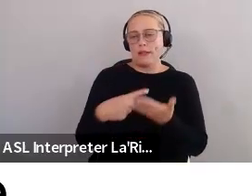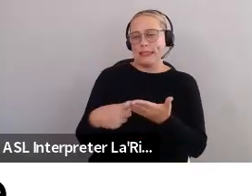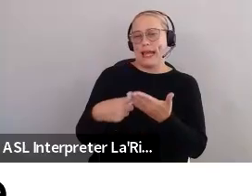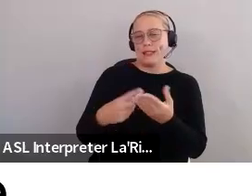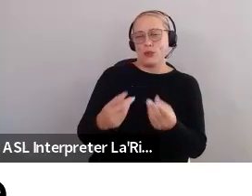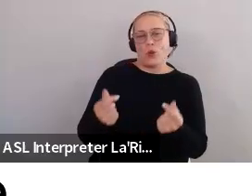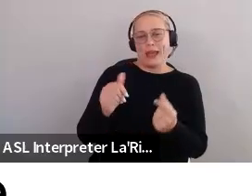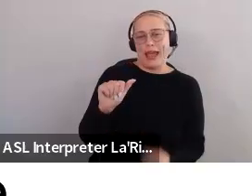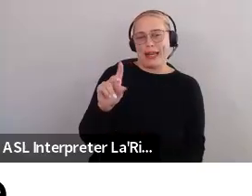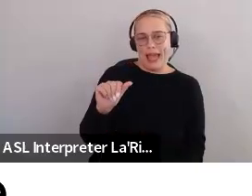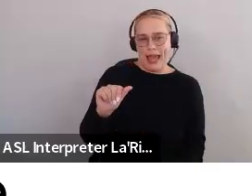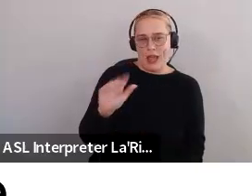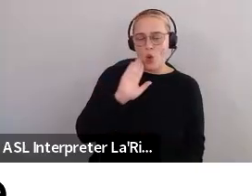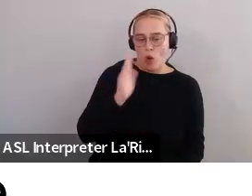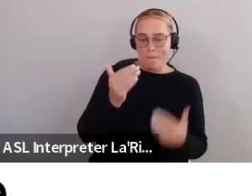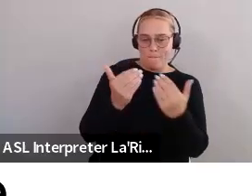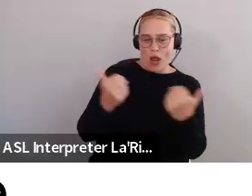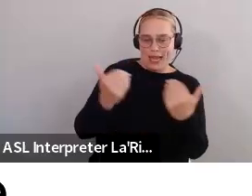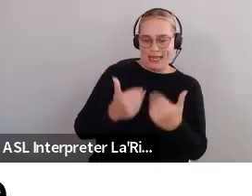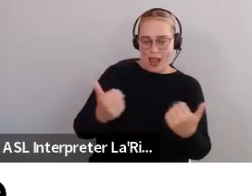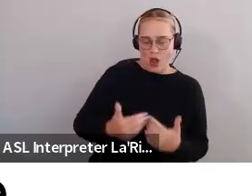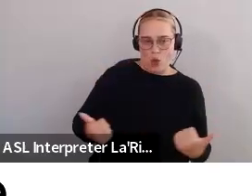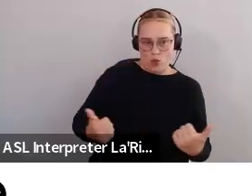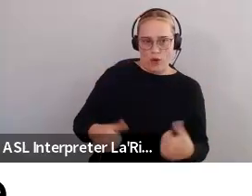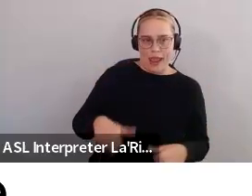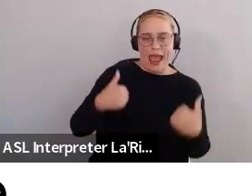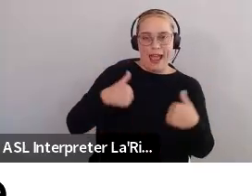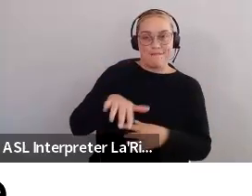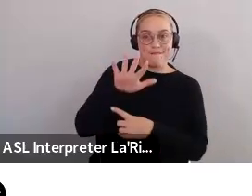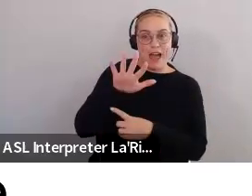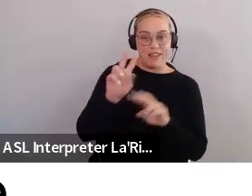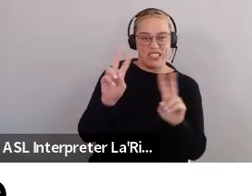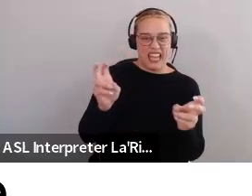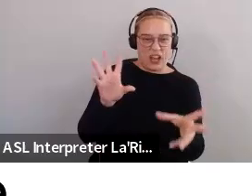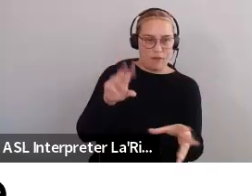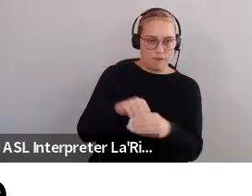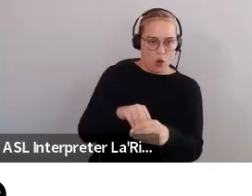the ADA. The overview of what we are doing today is we're going to do a